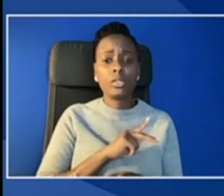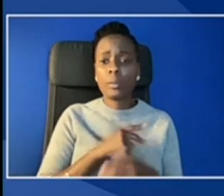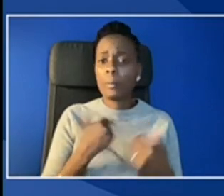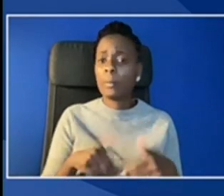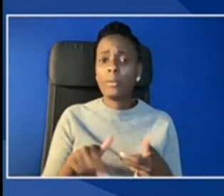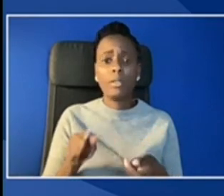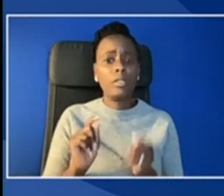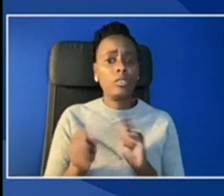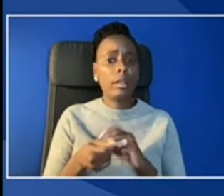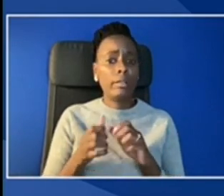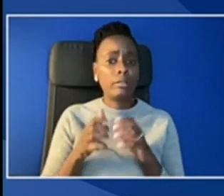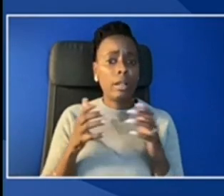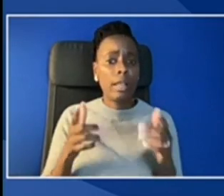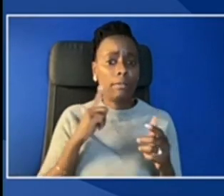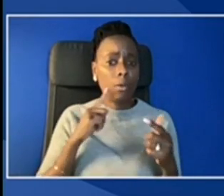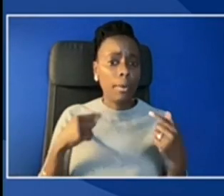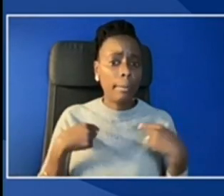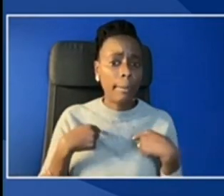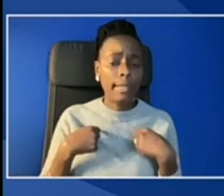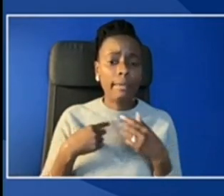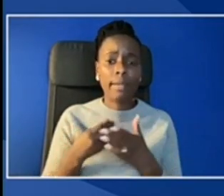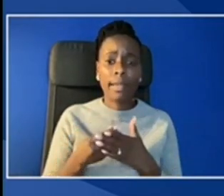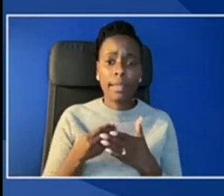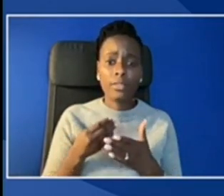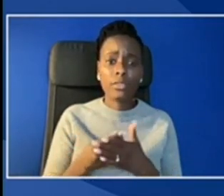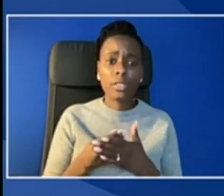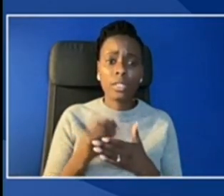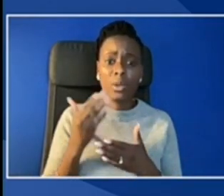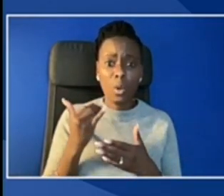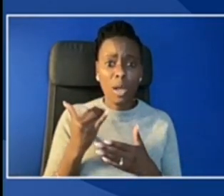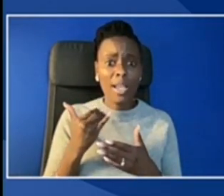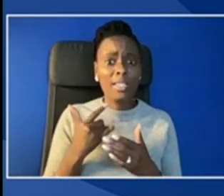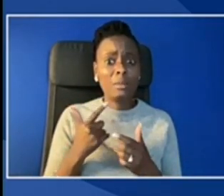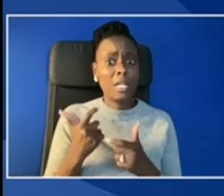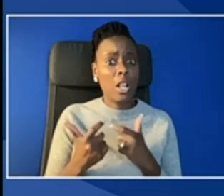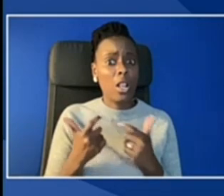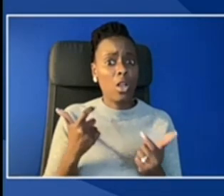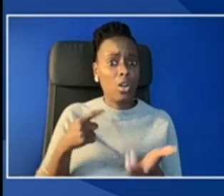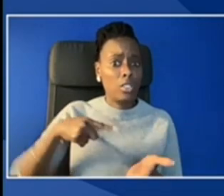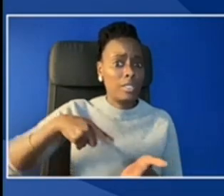me and speak of financially because it's been a very large debt that I've accrued